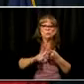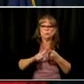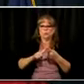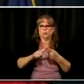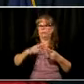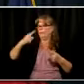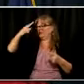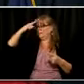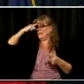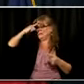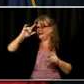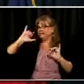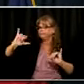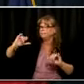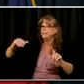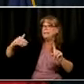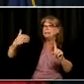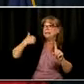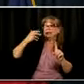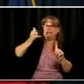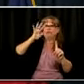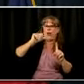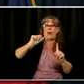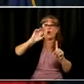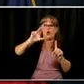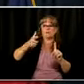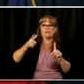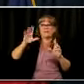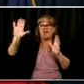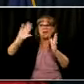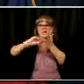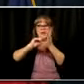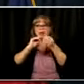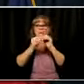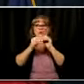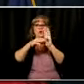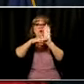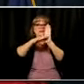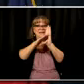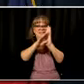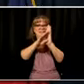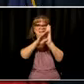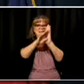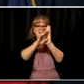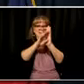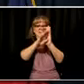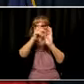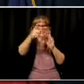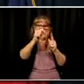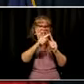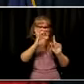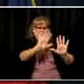able to contain those those rates we need to be able to be smarter see a few less people wear